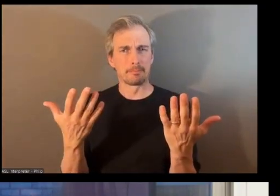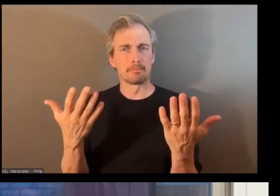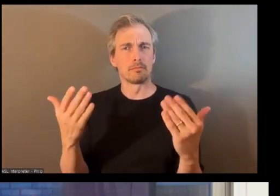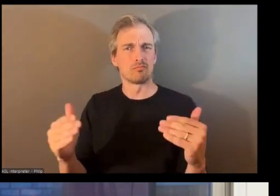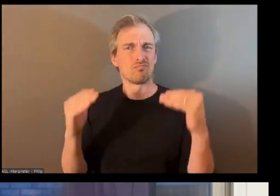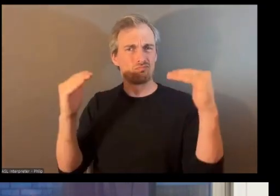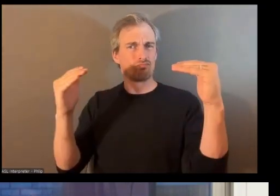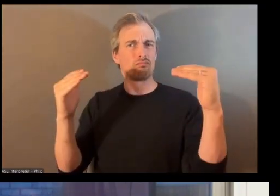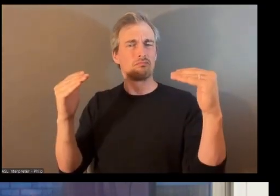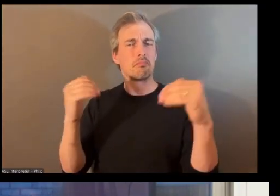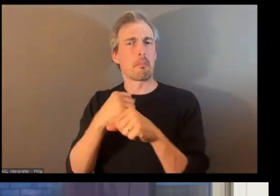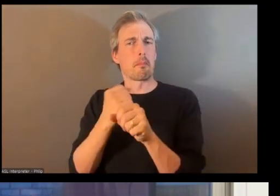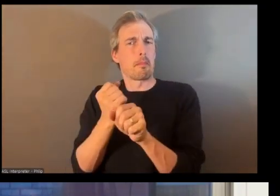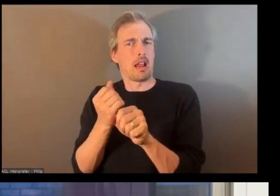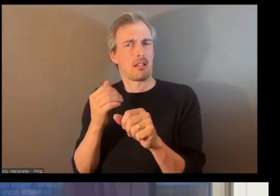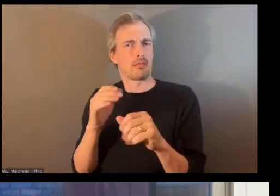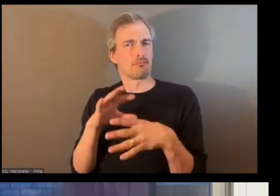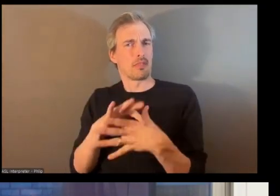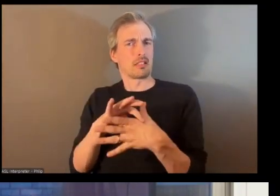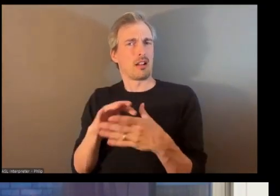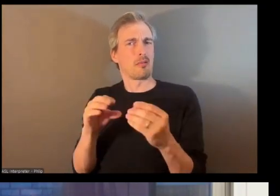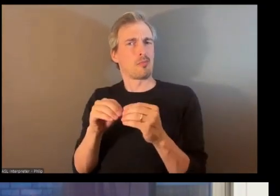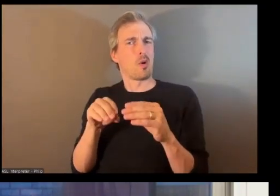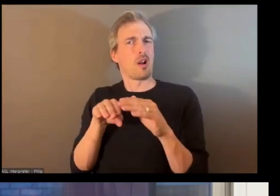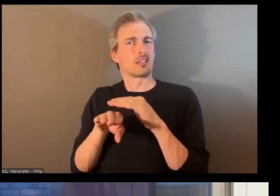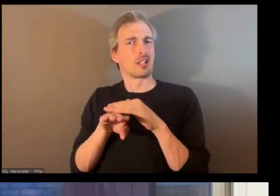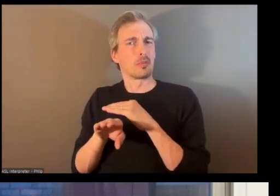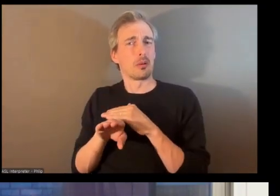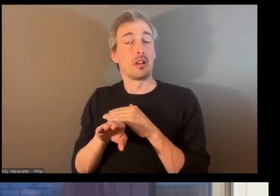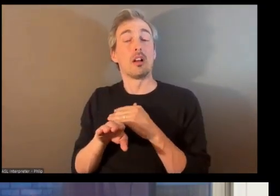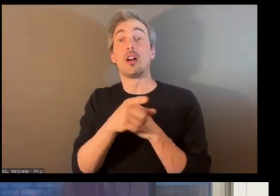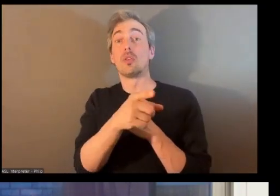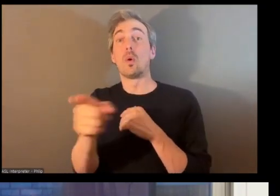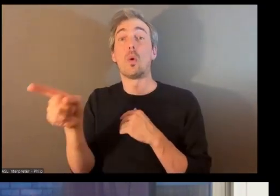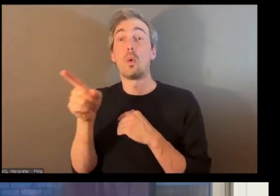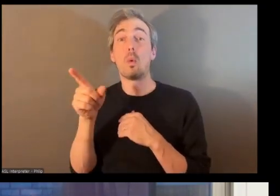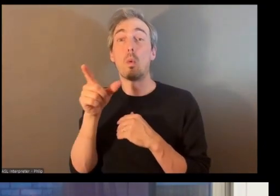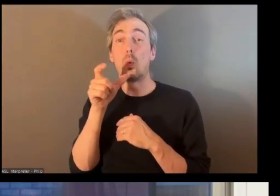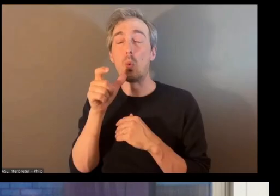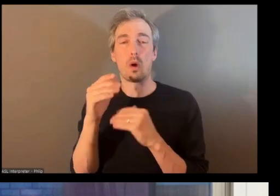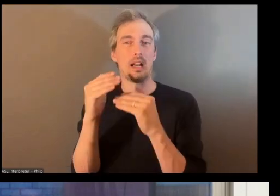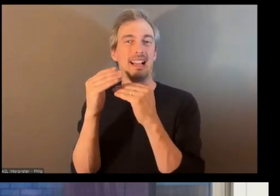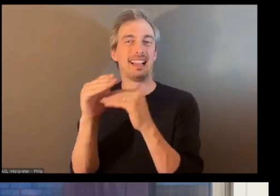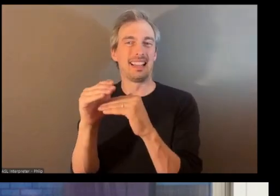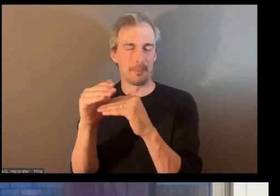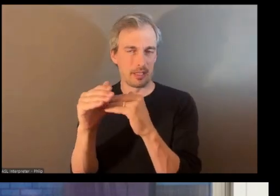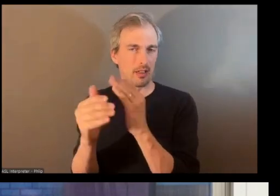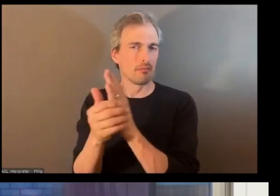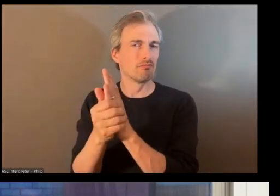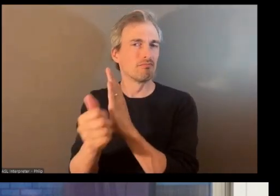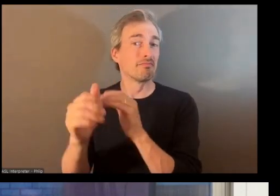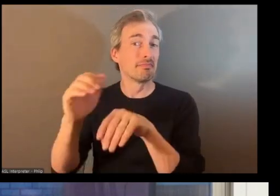for speakers of limited English? This was the intro. Let's get to the business part of it. Okay.